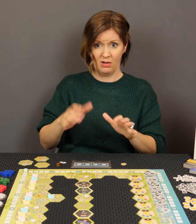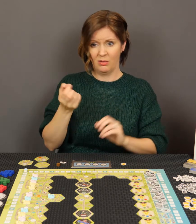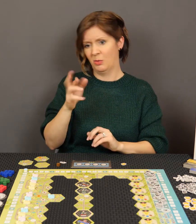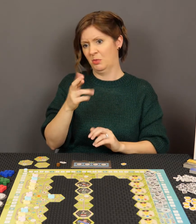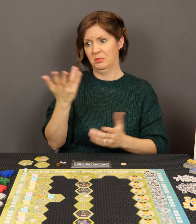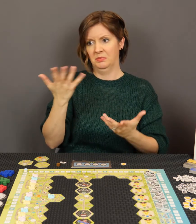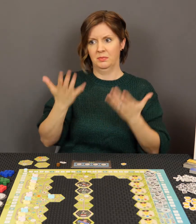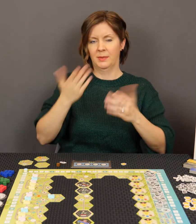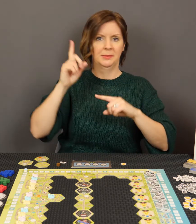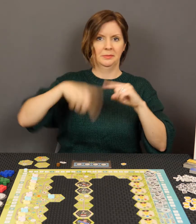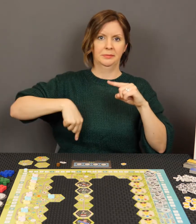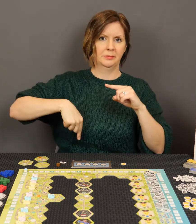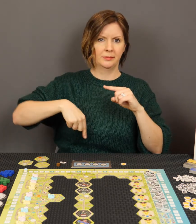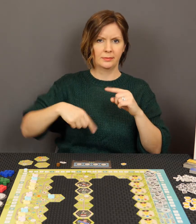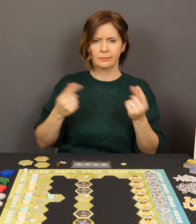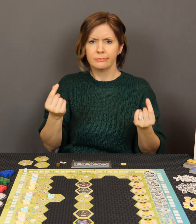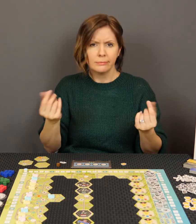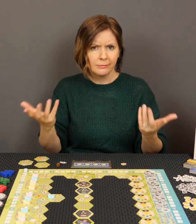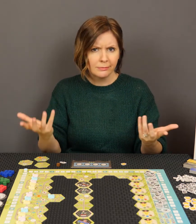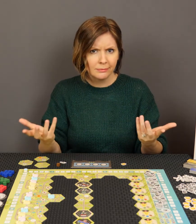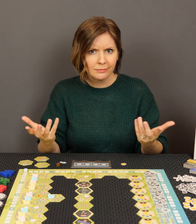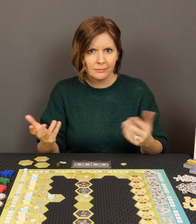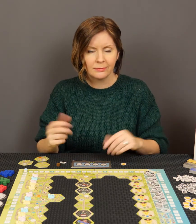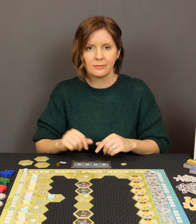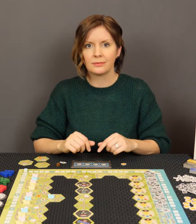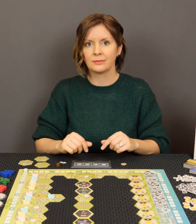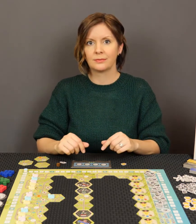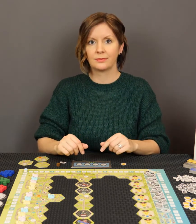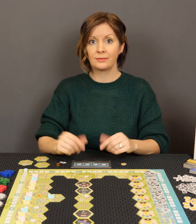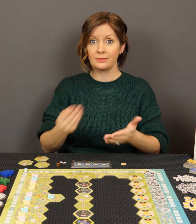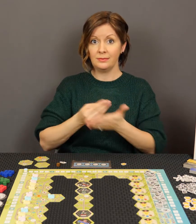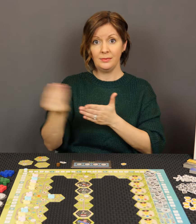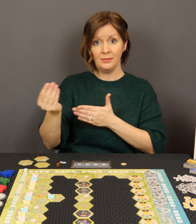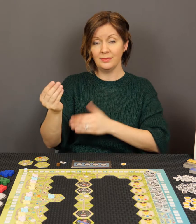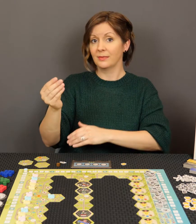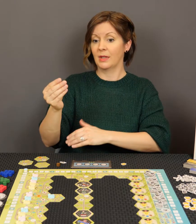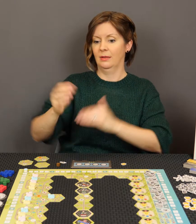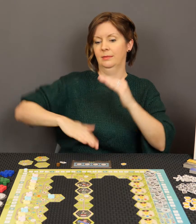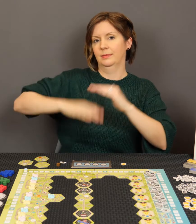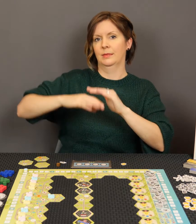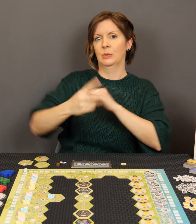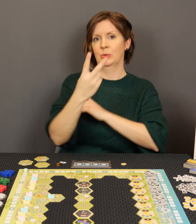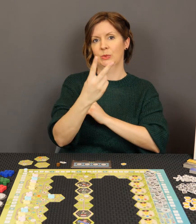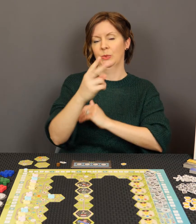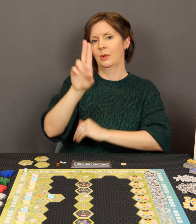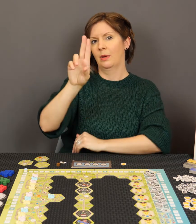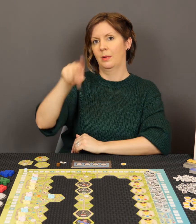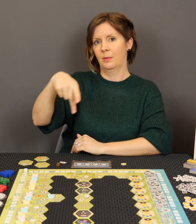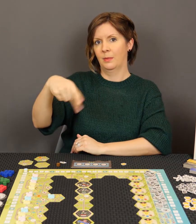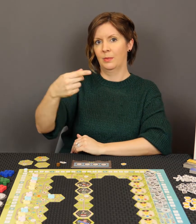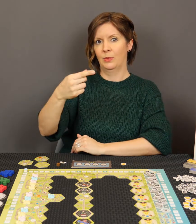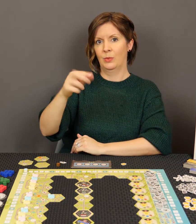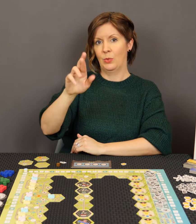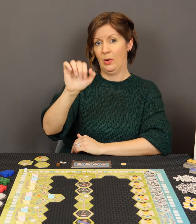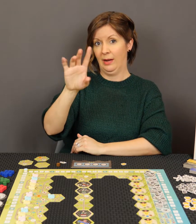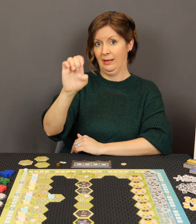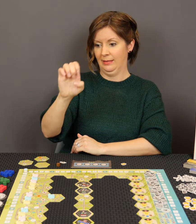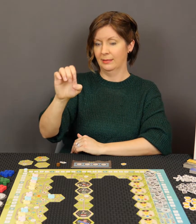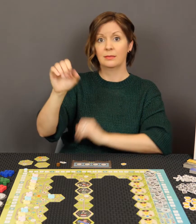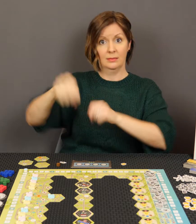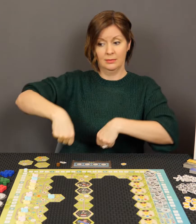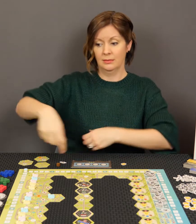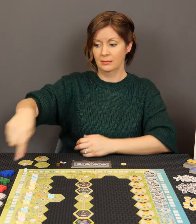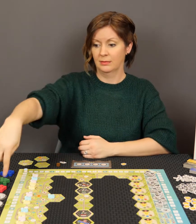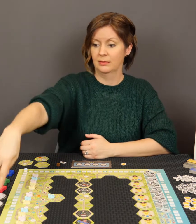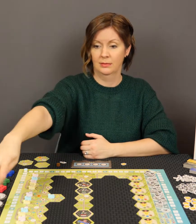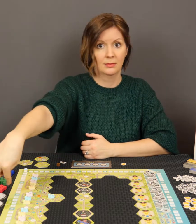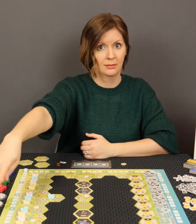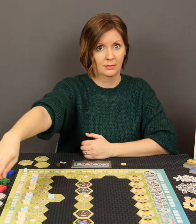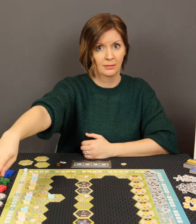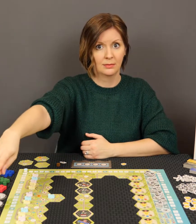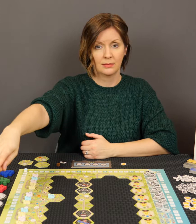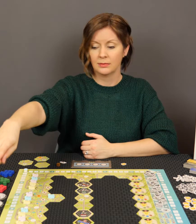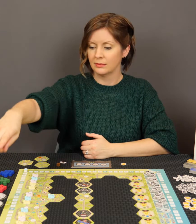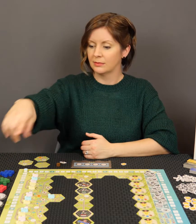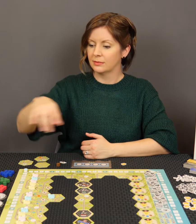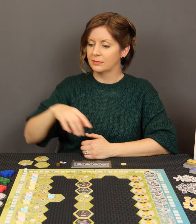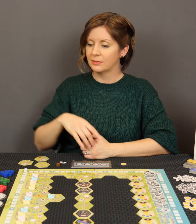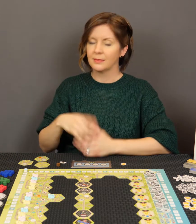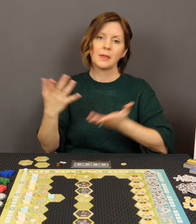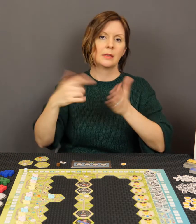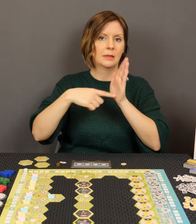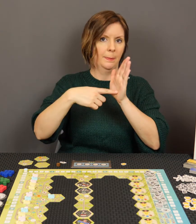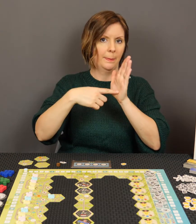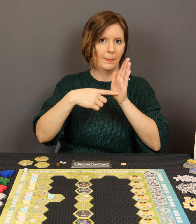If I move and then I don’t want to move again or maybe I can’t, then I can buy an upgrade tile.